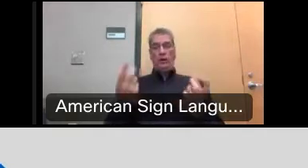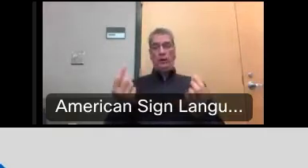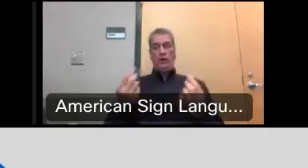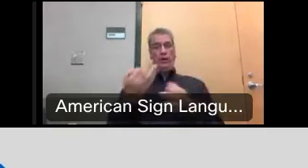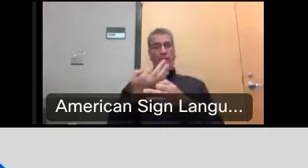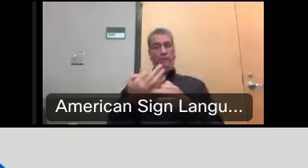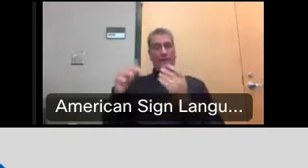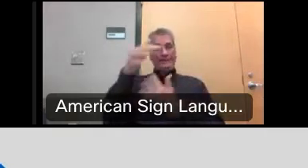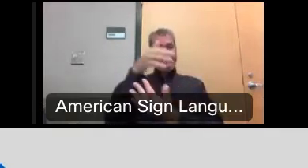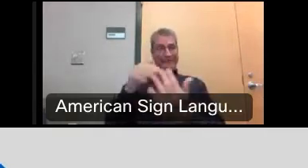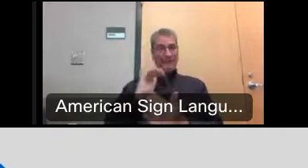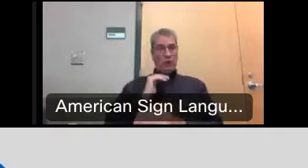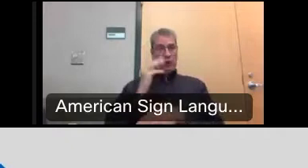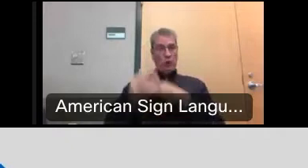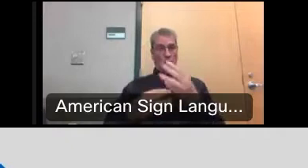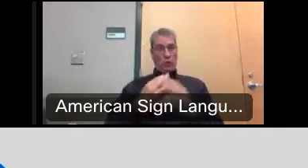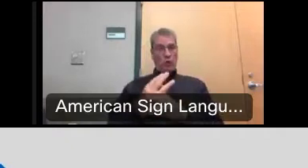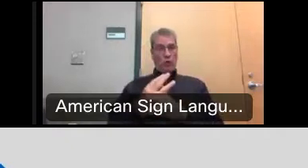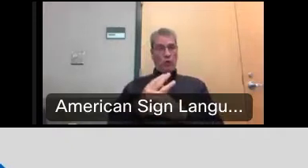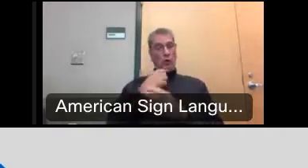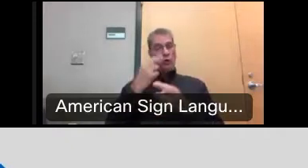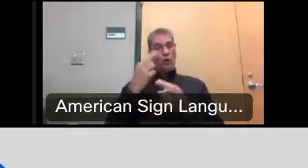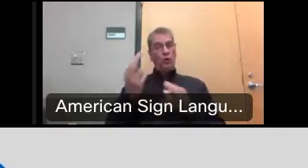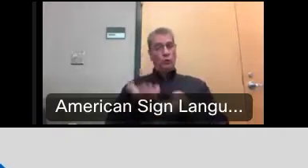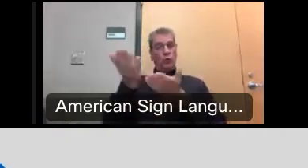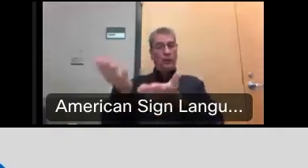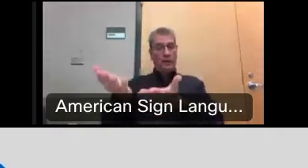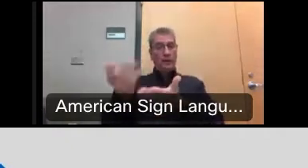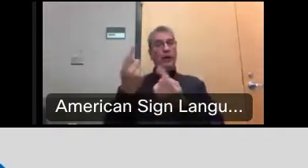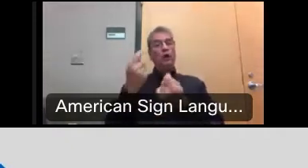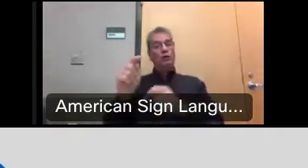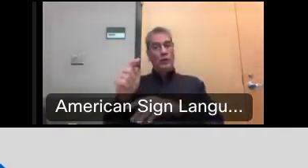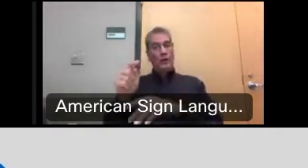society, such as ours is recommend, and try and persuade convince people that